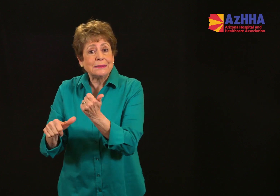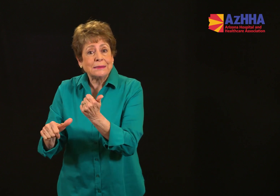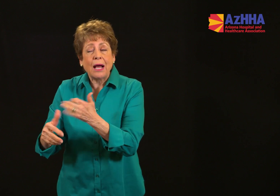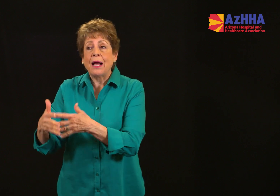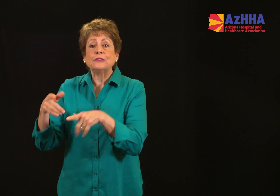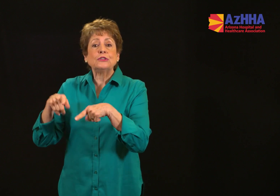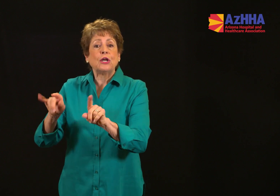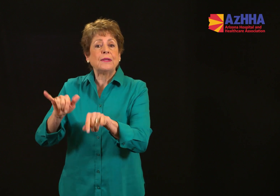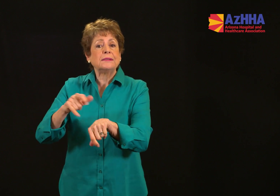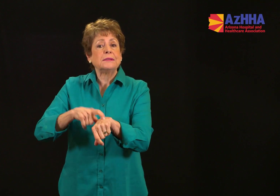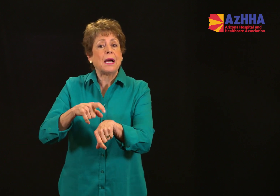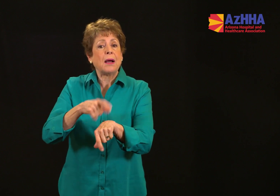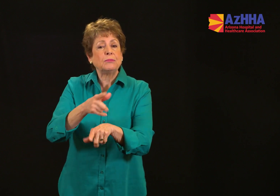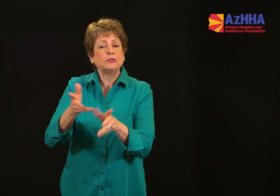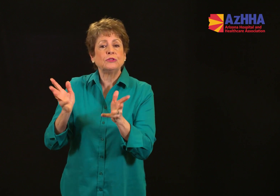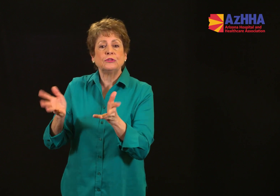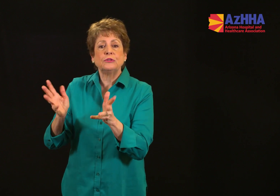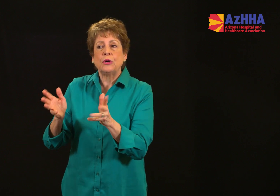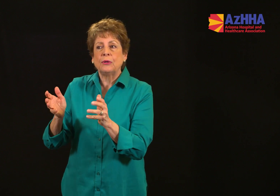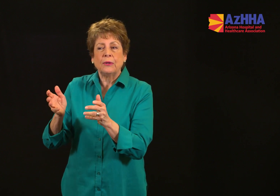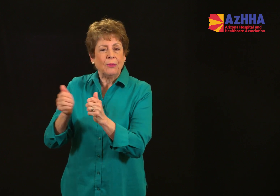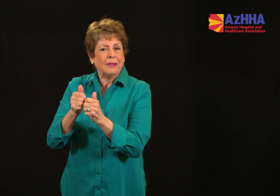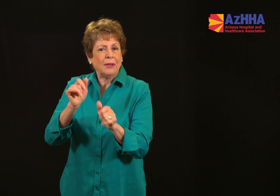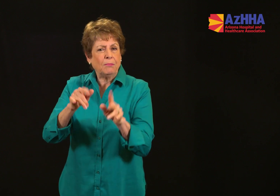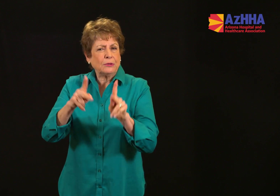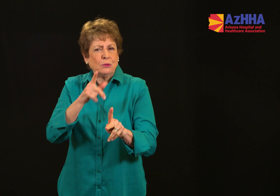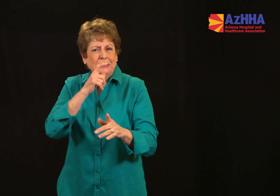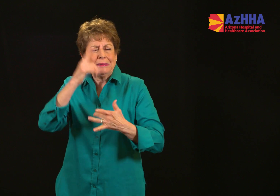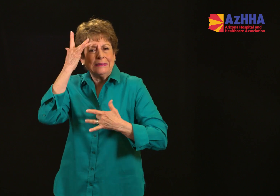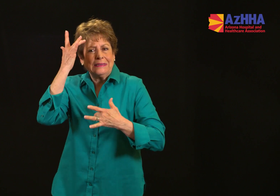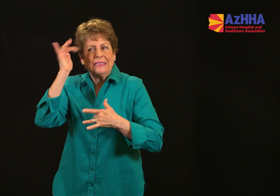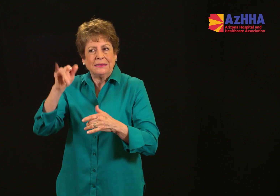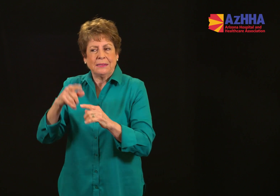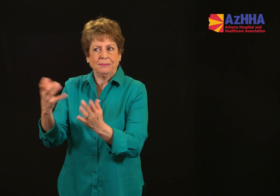who is seriously ill.